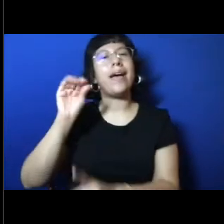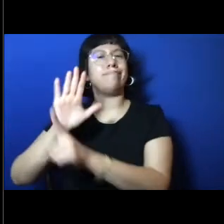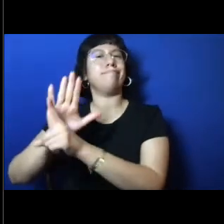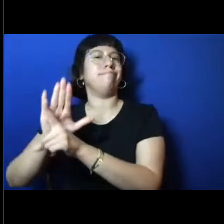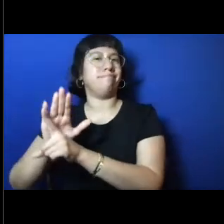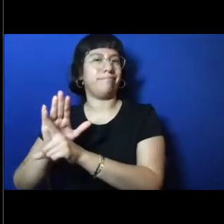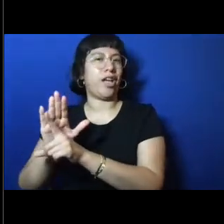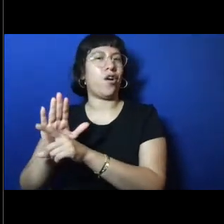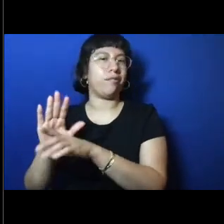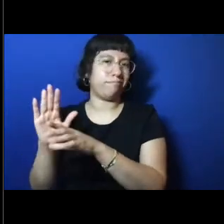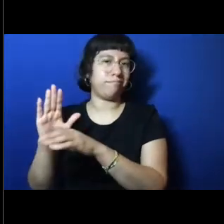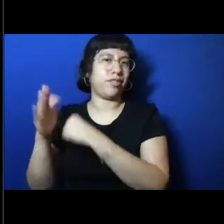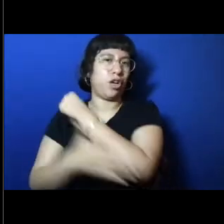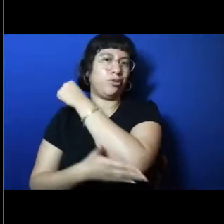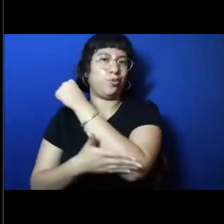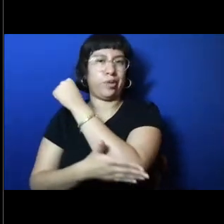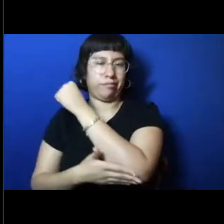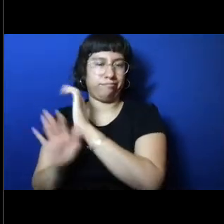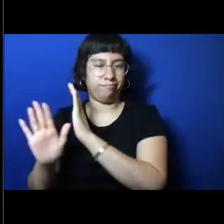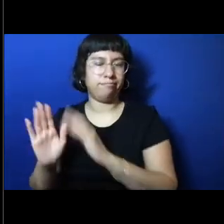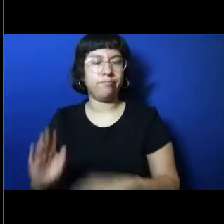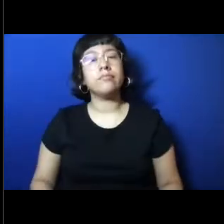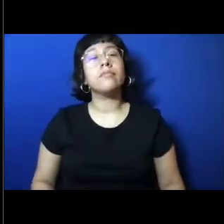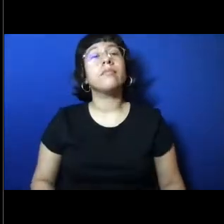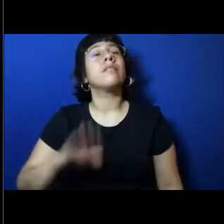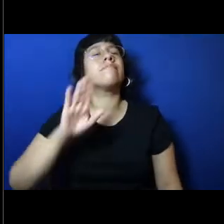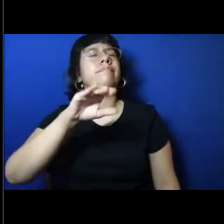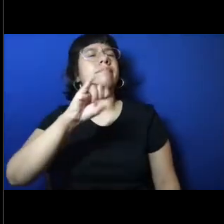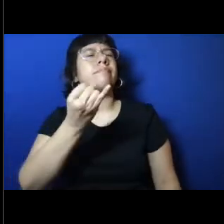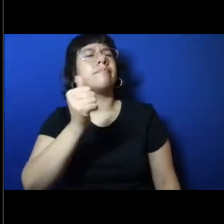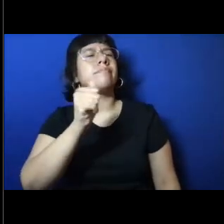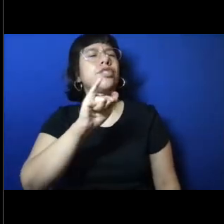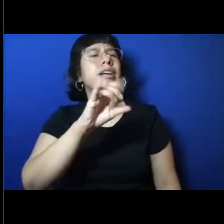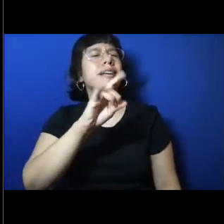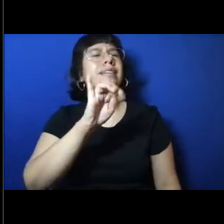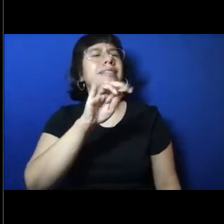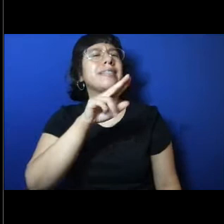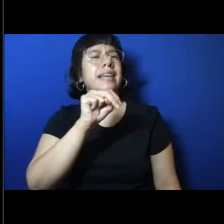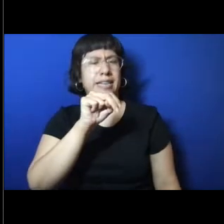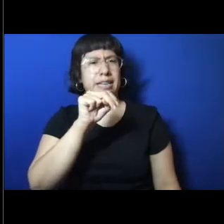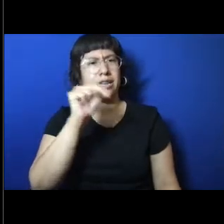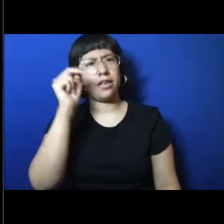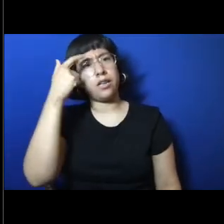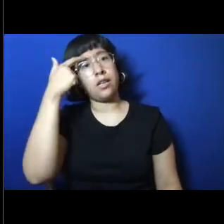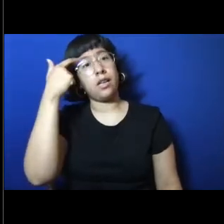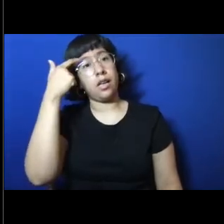Okay, Jayden has a question, he wants to know did the satellites go, all go around the earth the same way?